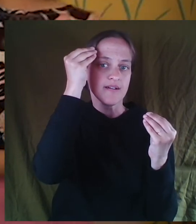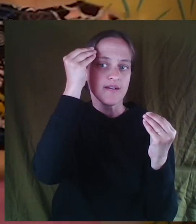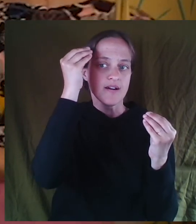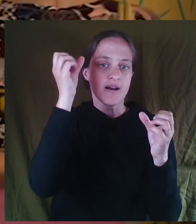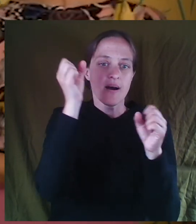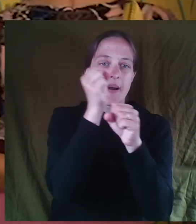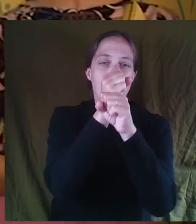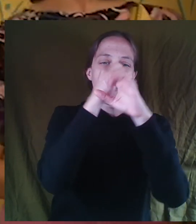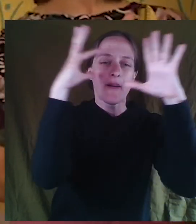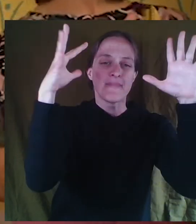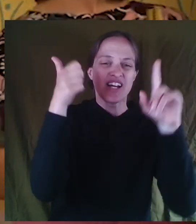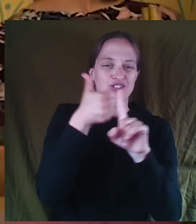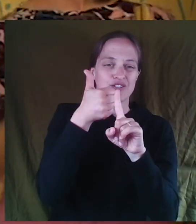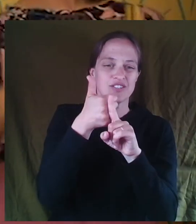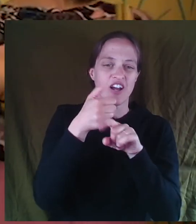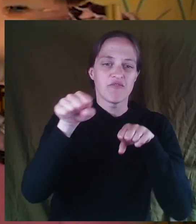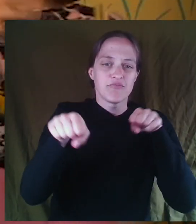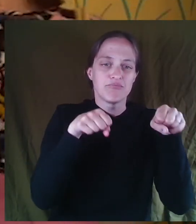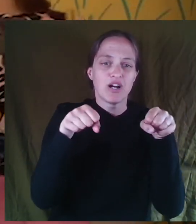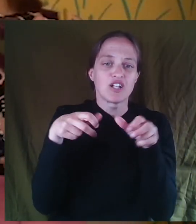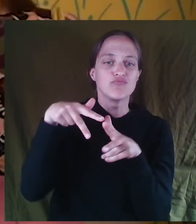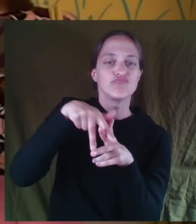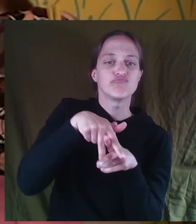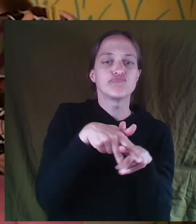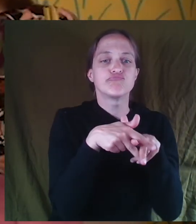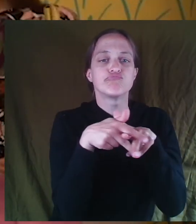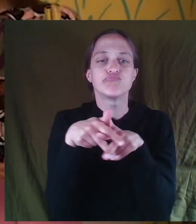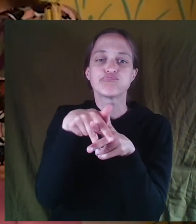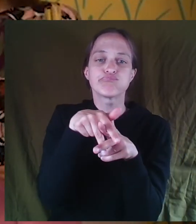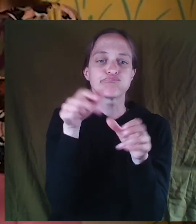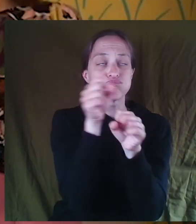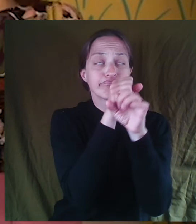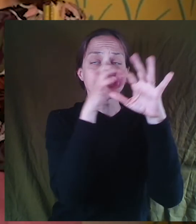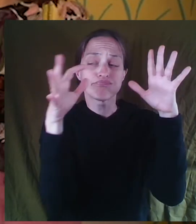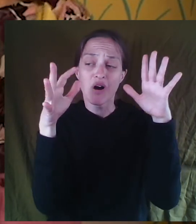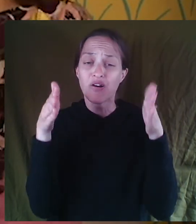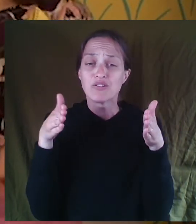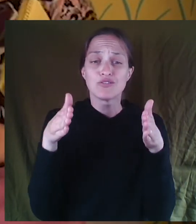I want you to imagine you are riding your bike. Can you picture it?